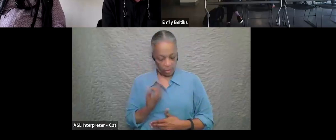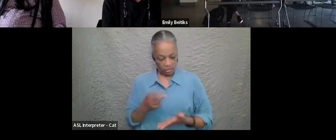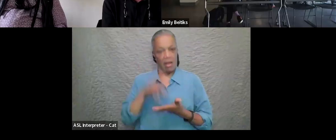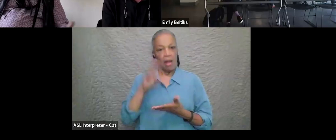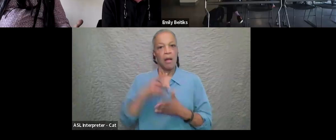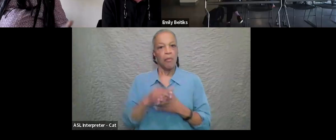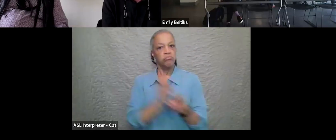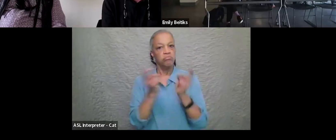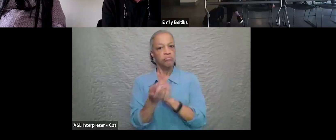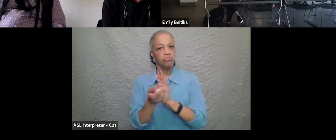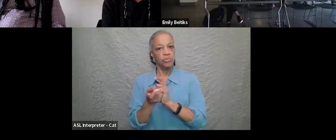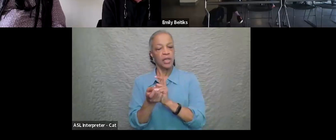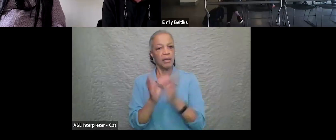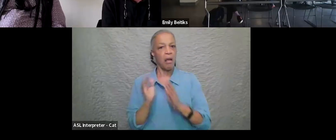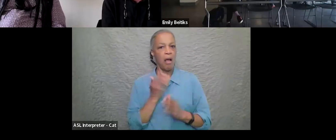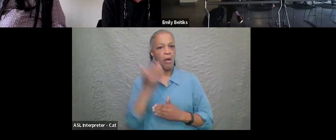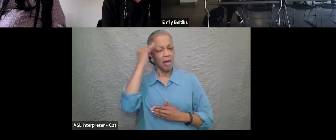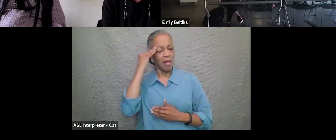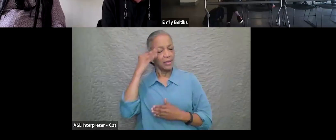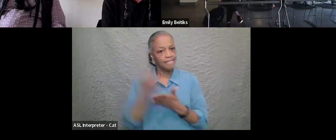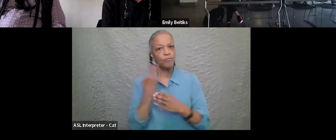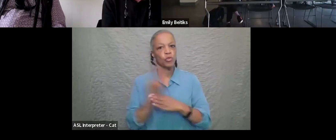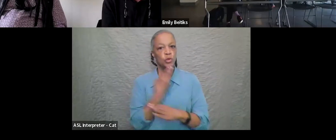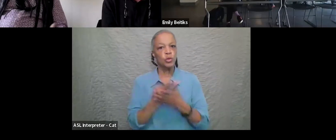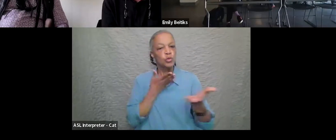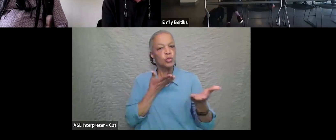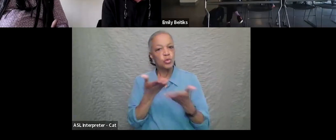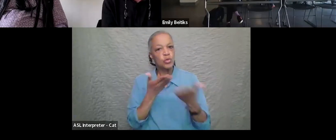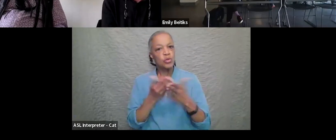and to leverage their knowledge in service of a greater humanity.